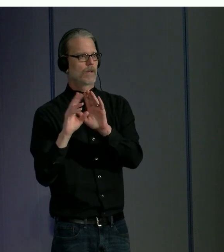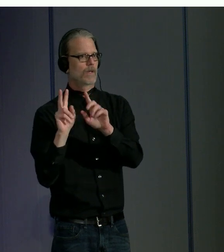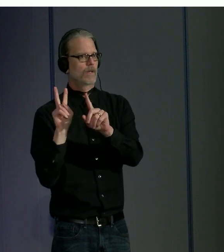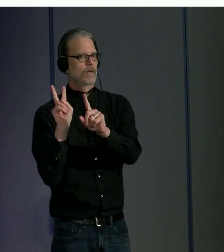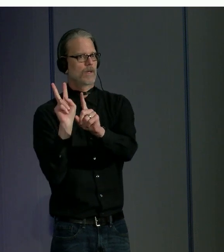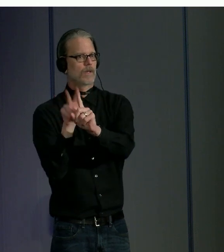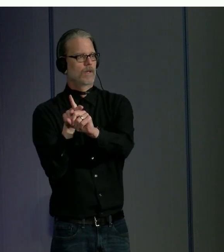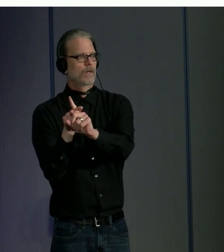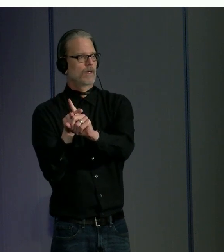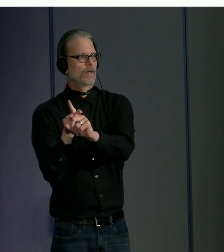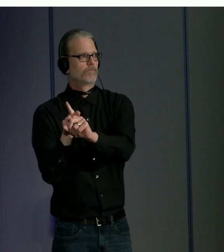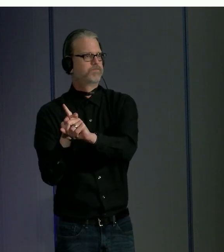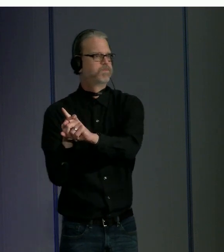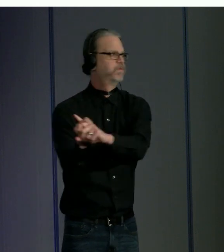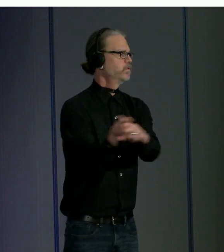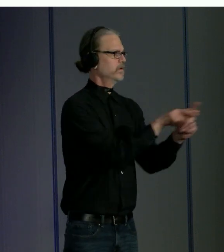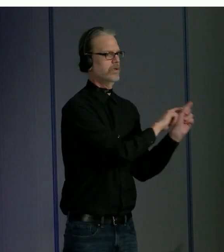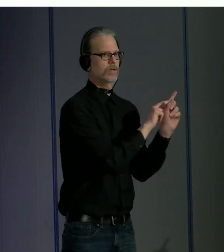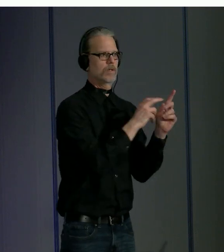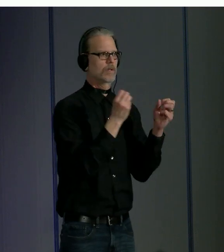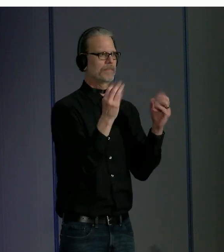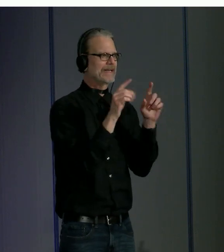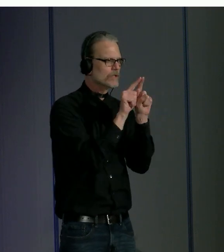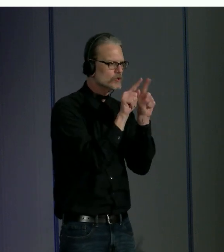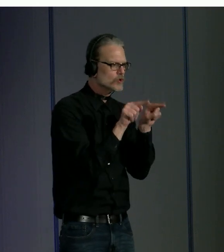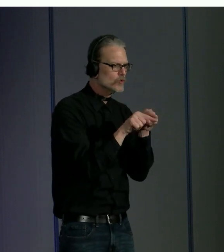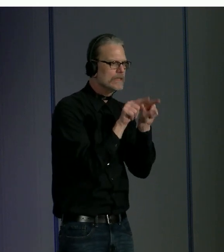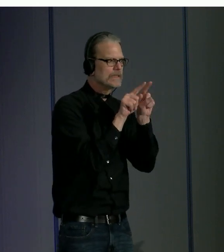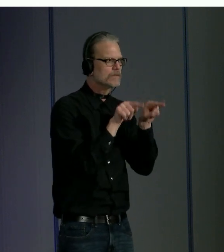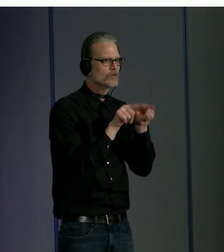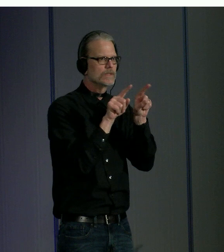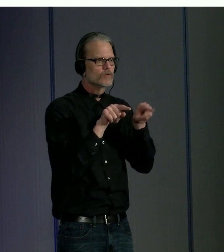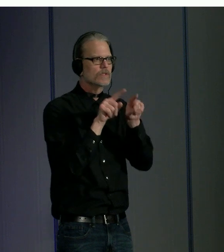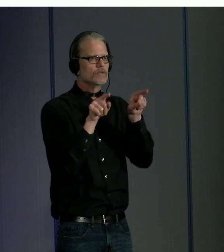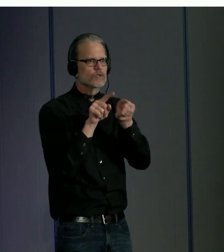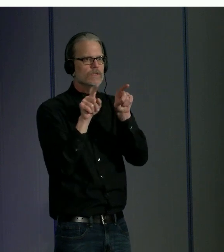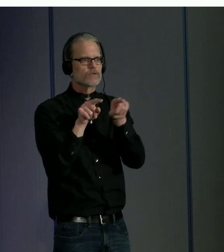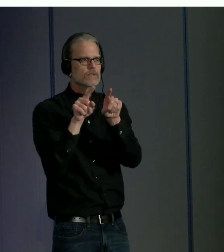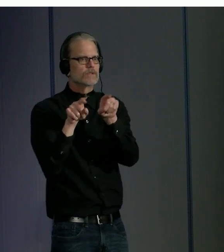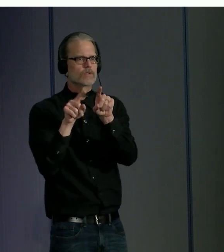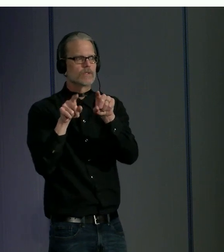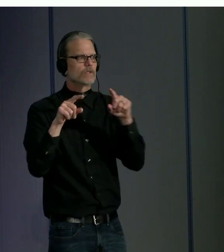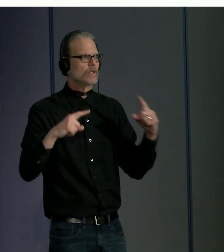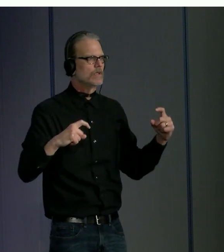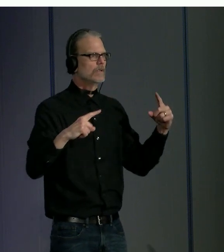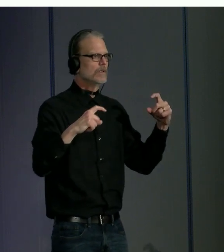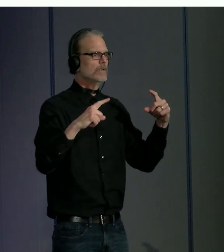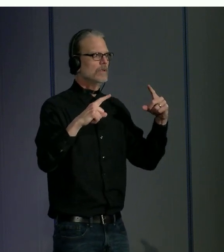little screens stretching off in workflows that get complexity of spider webs.